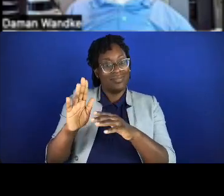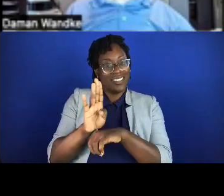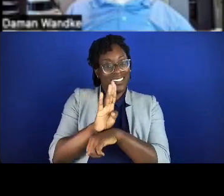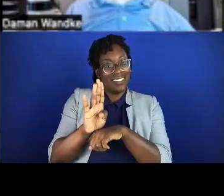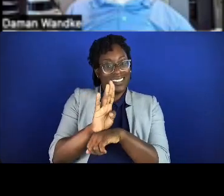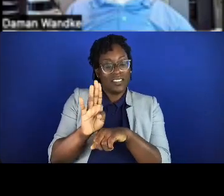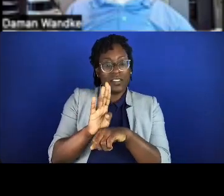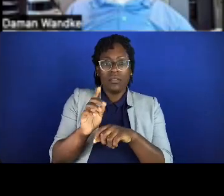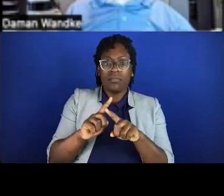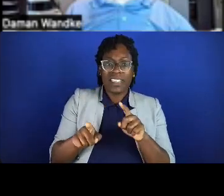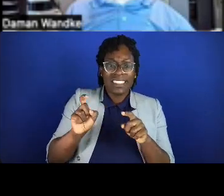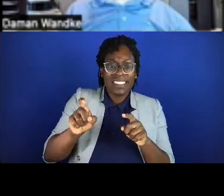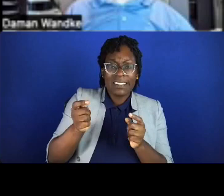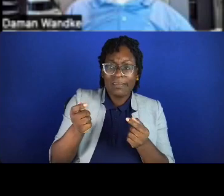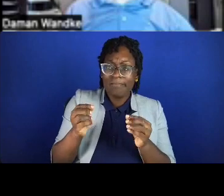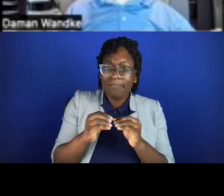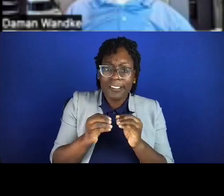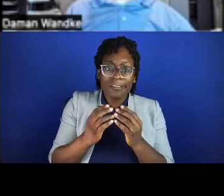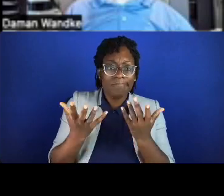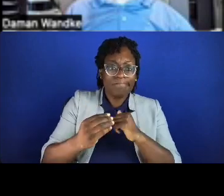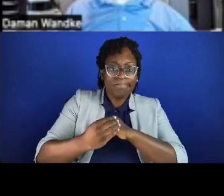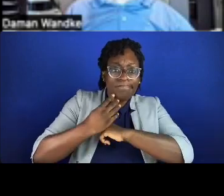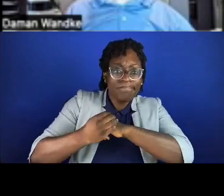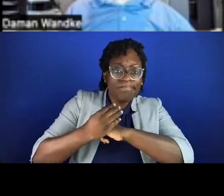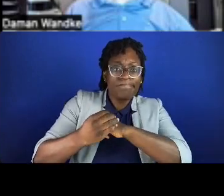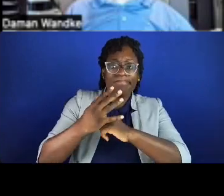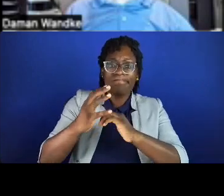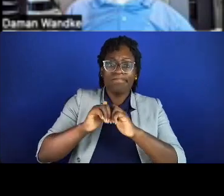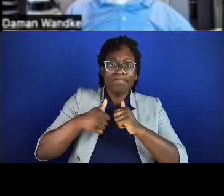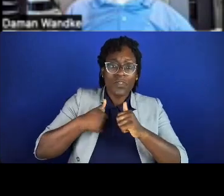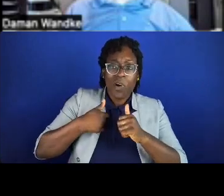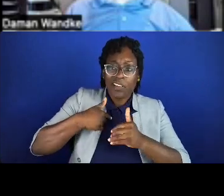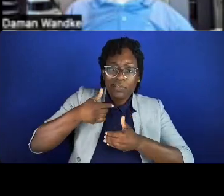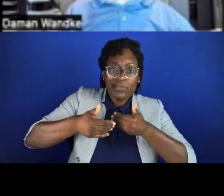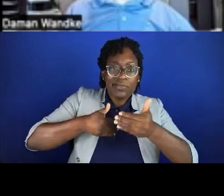guidance in how to continue growing their business.